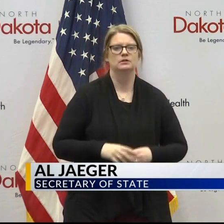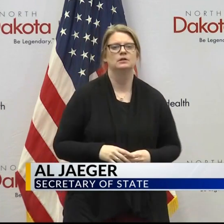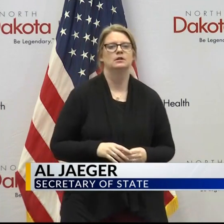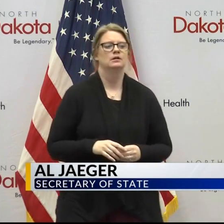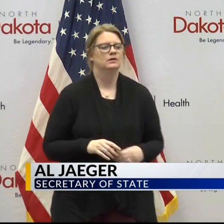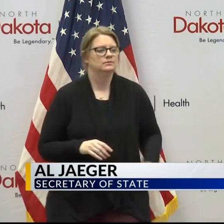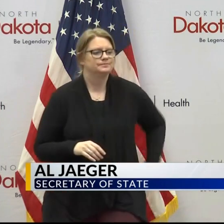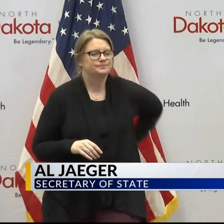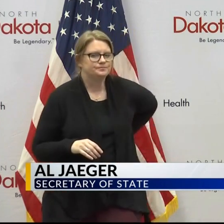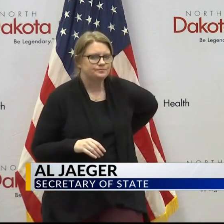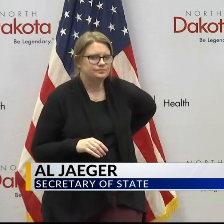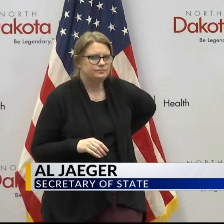IMPORTANT THAT VOTERS HAVE THE OPPORTUNITY TO VOTE IN EVERY ELECTION.